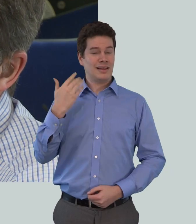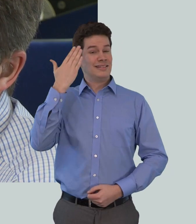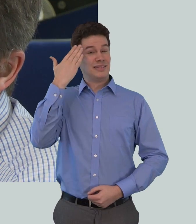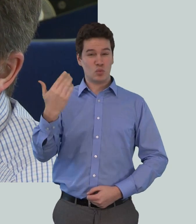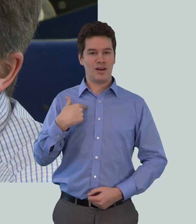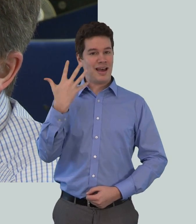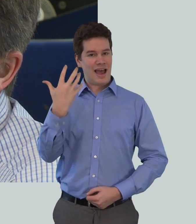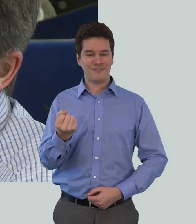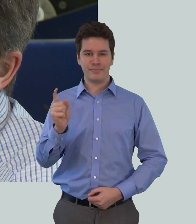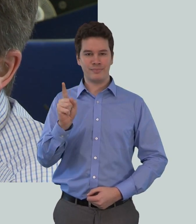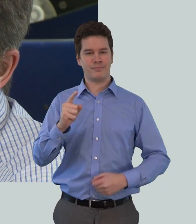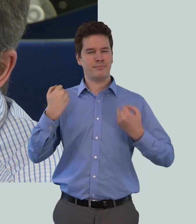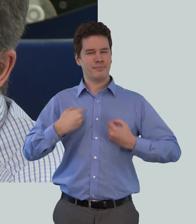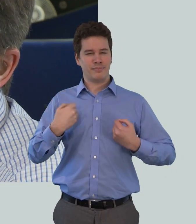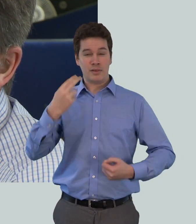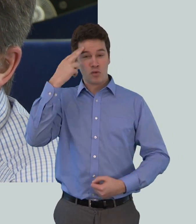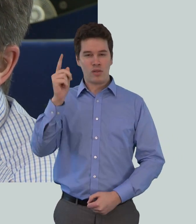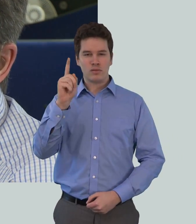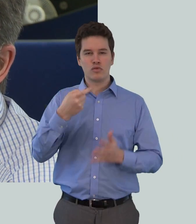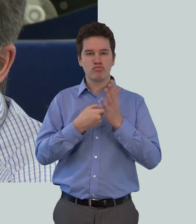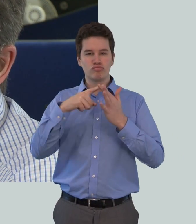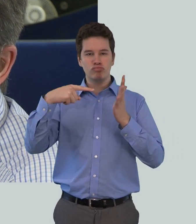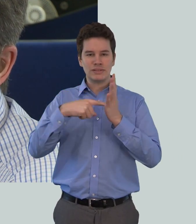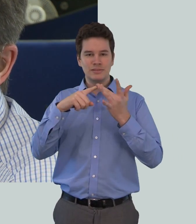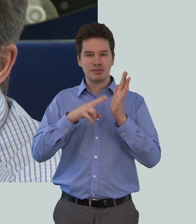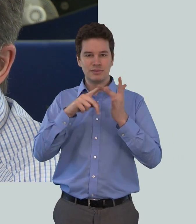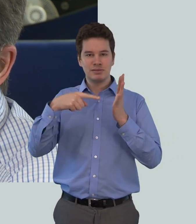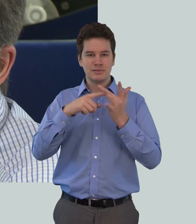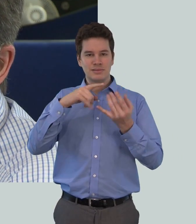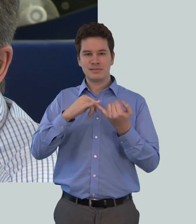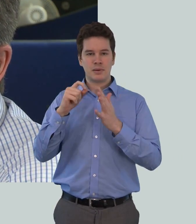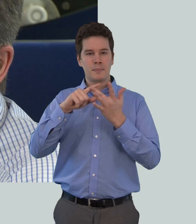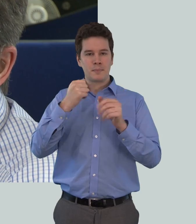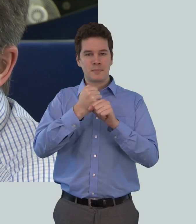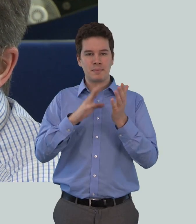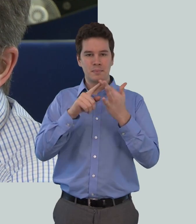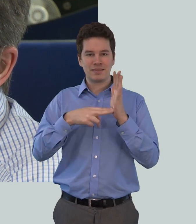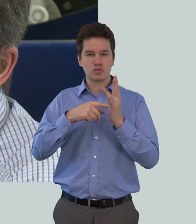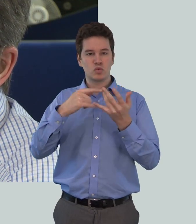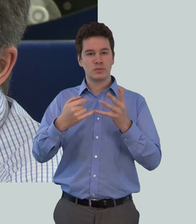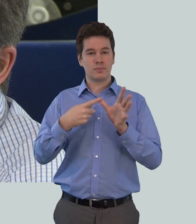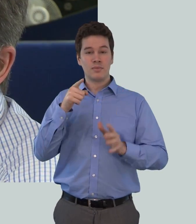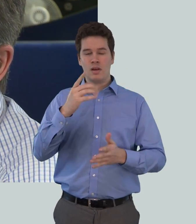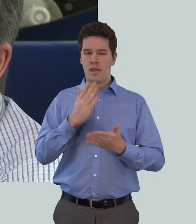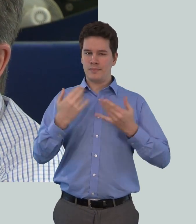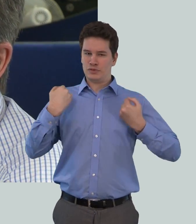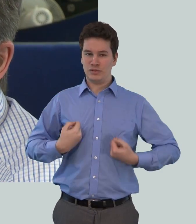Although I didn’t know it at the time, I also had a condition called retinitis pigmentosa which is a condition, a progressive condition,